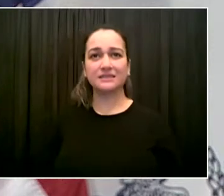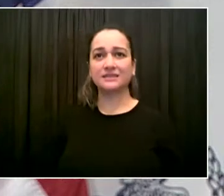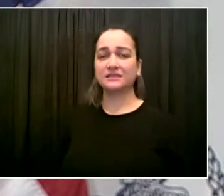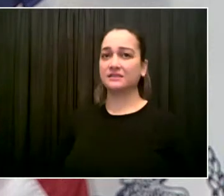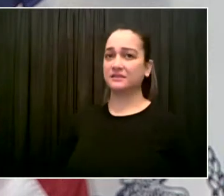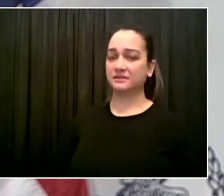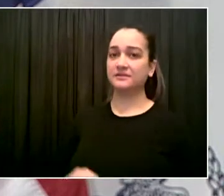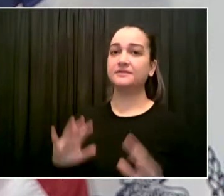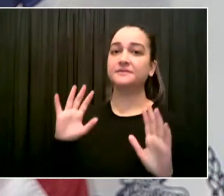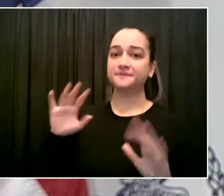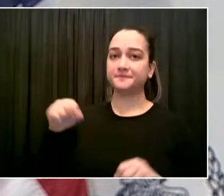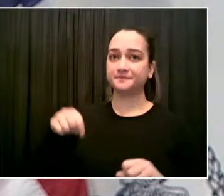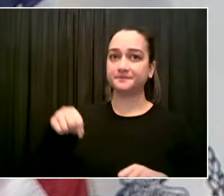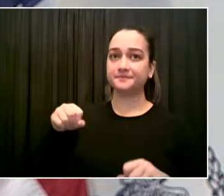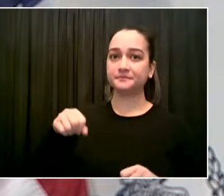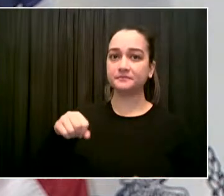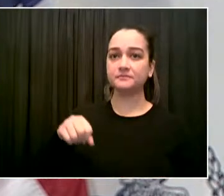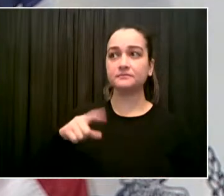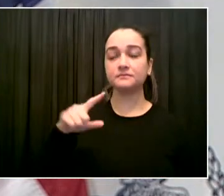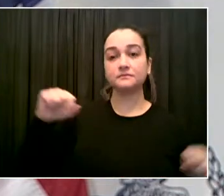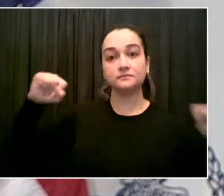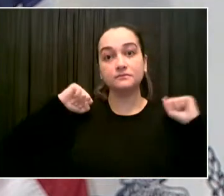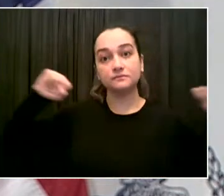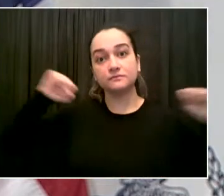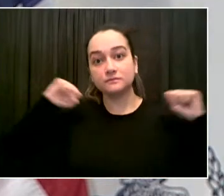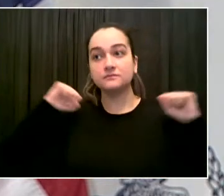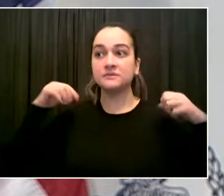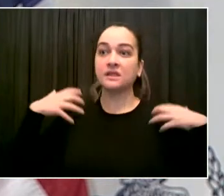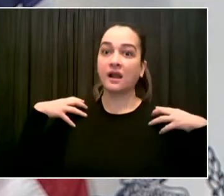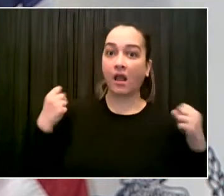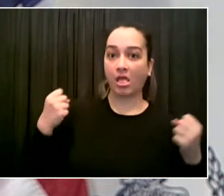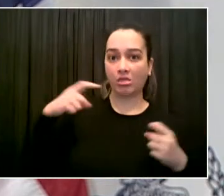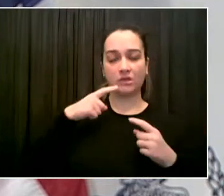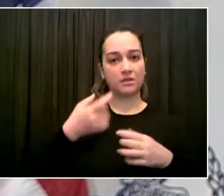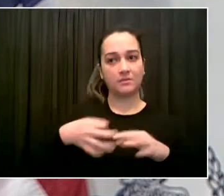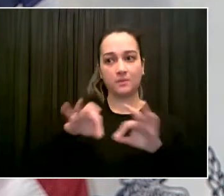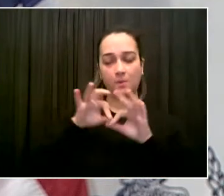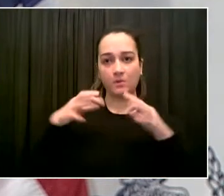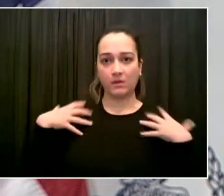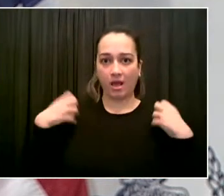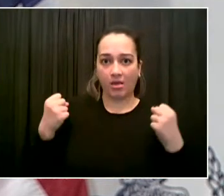PEOPLE WHO DO THAT WORK AND I APPRECIATE IT. IT'S ABOUT KEEPING US ALL HEHELTAHHAY NNFD IT